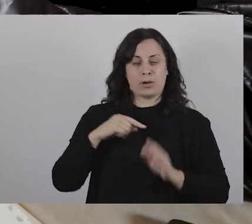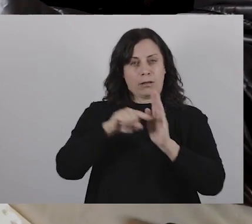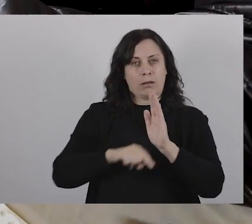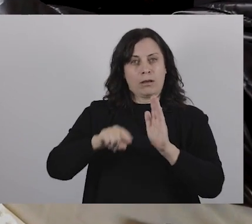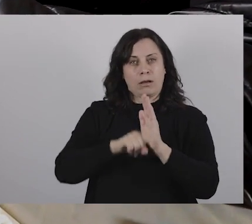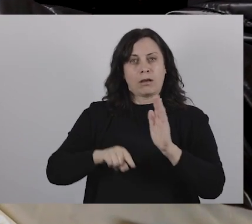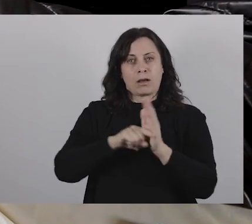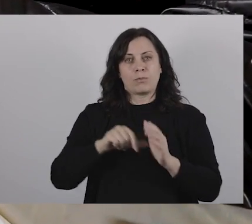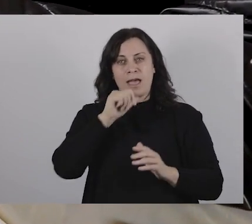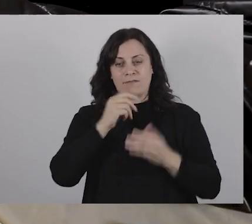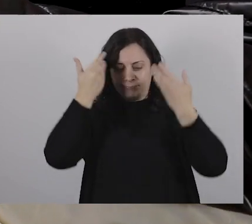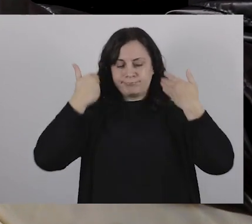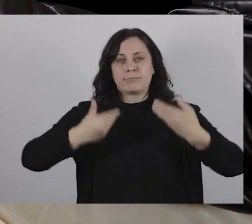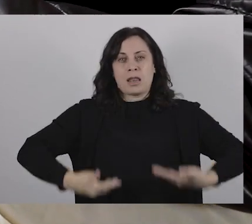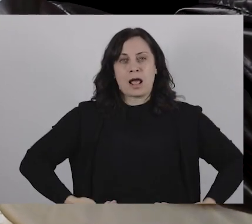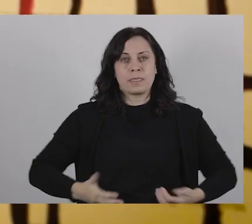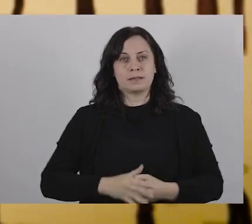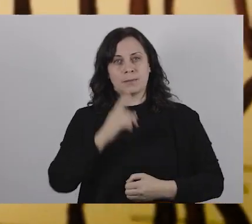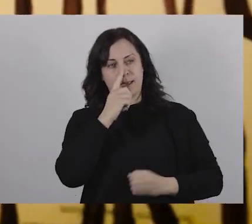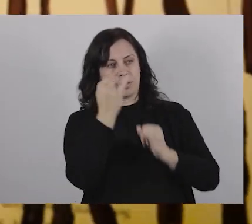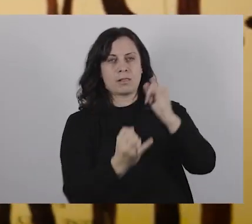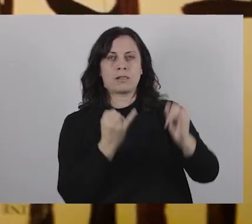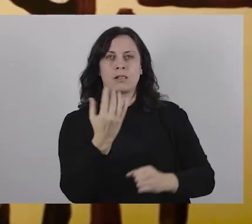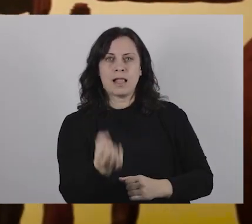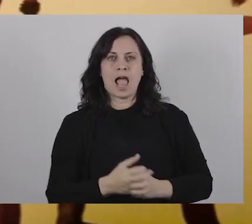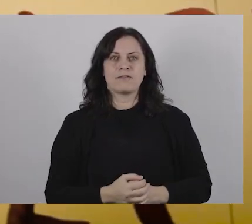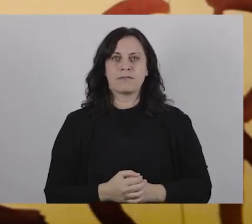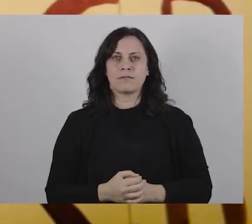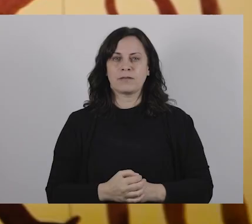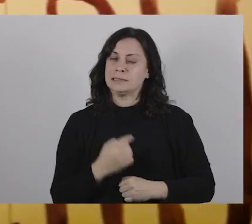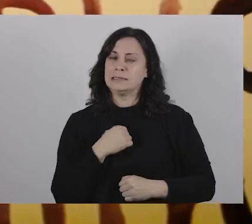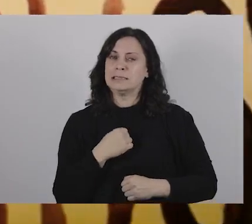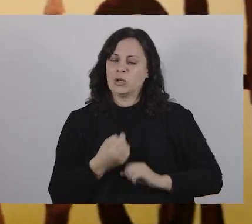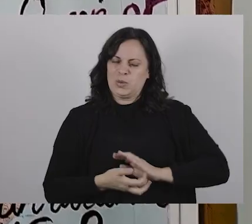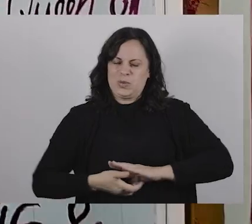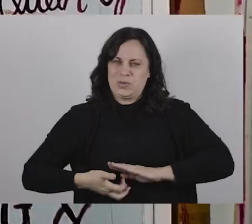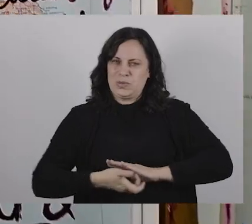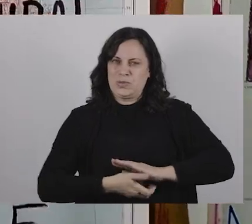whenever I choose to present myself like this. I'm very angry with how...